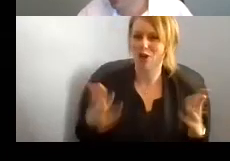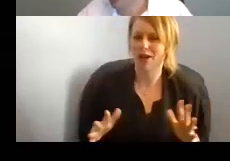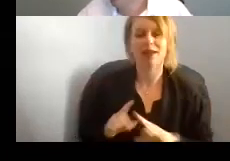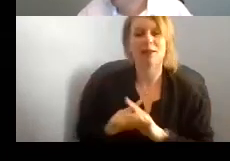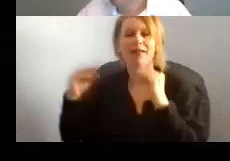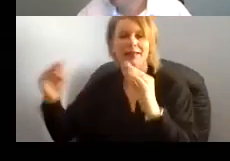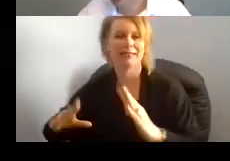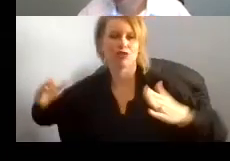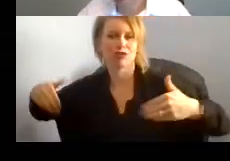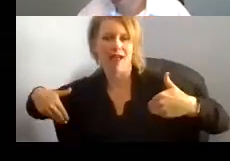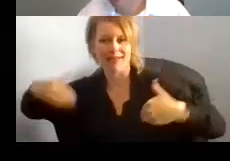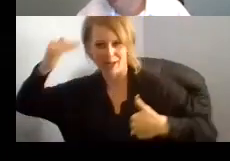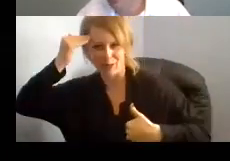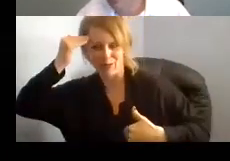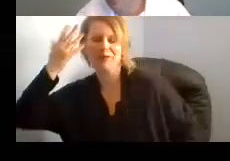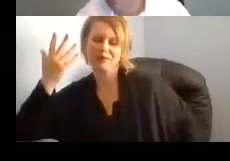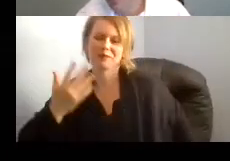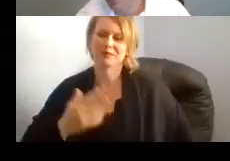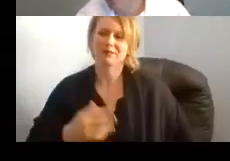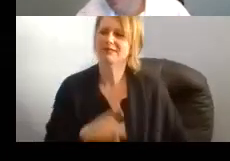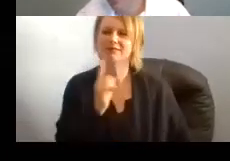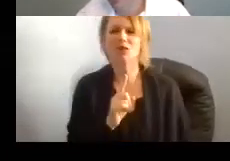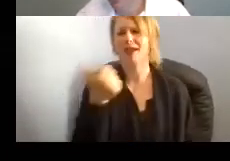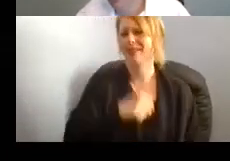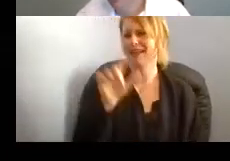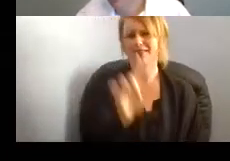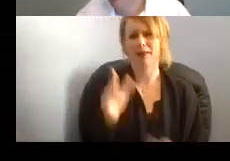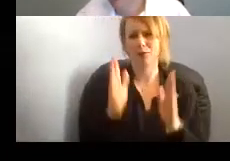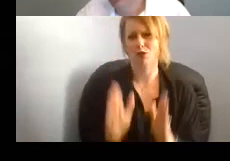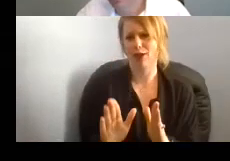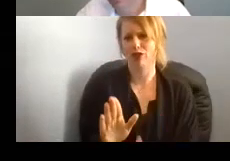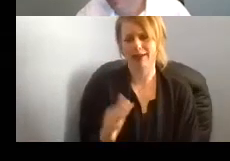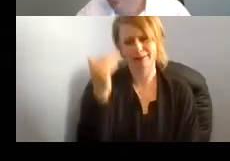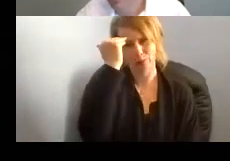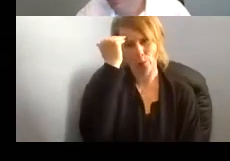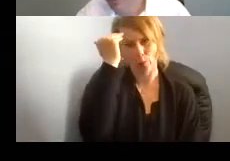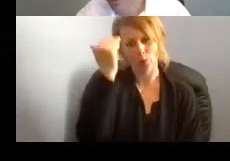So what I would say is, just speak to any children’s librarian – a local bookstore.